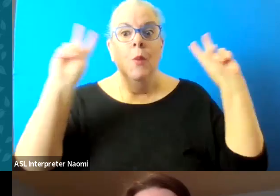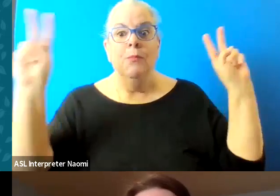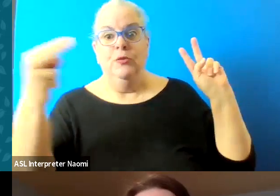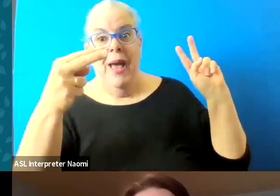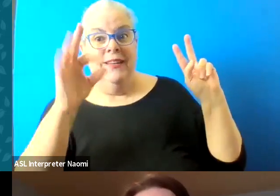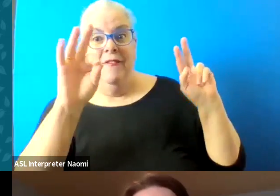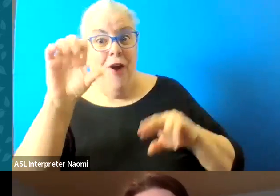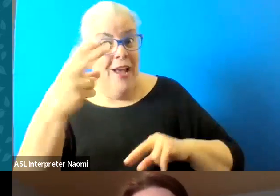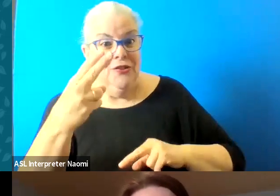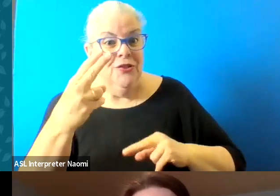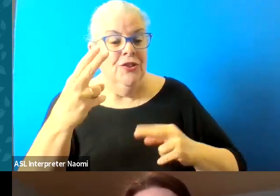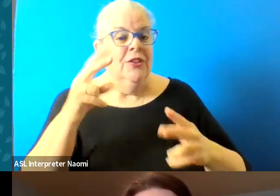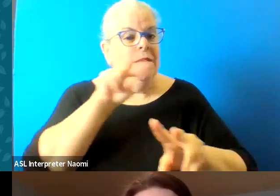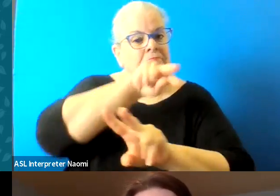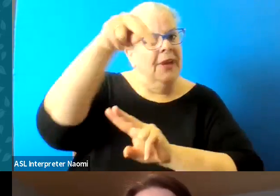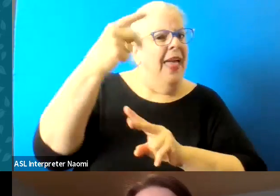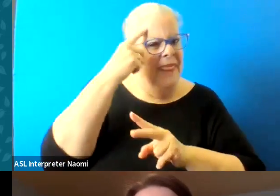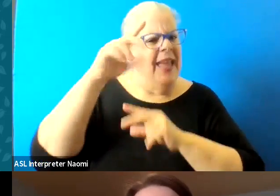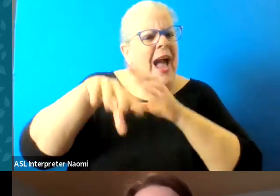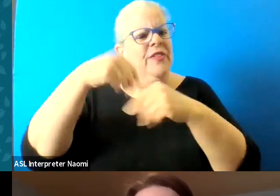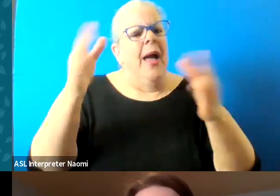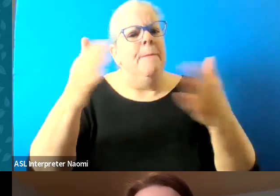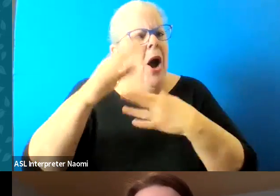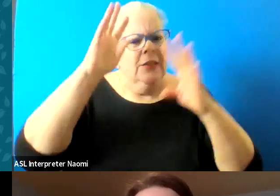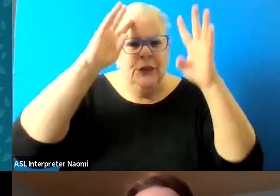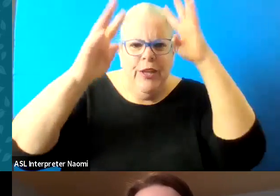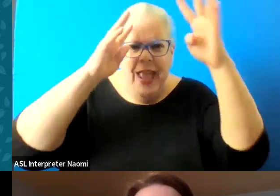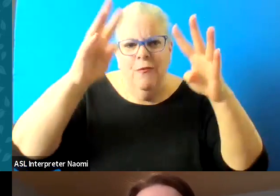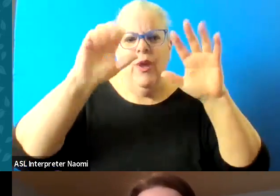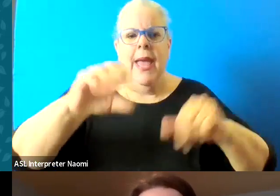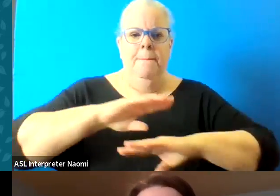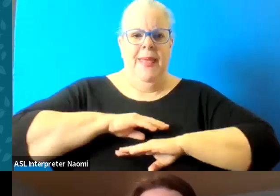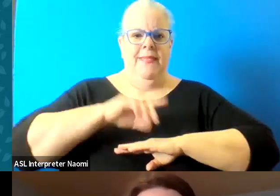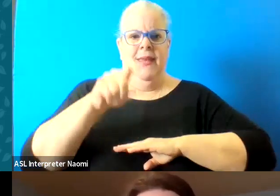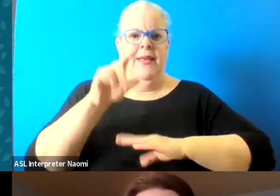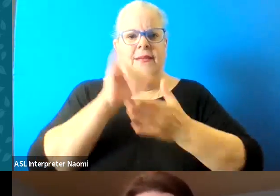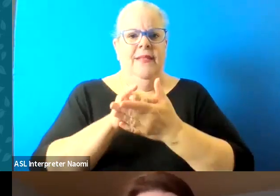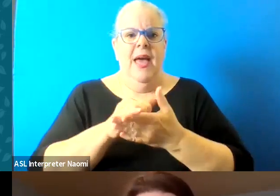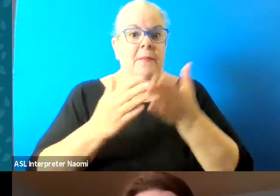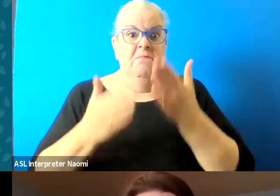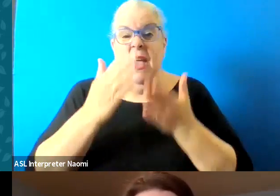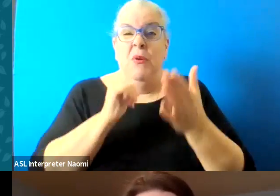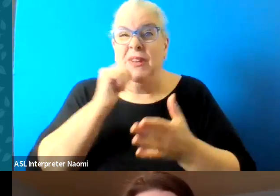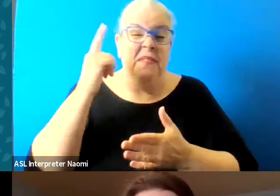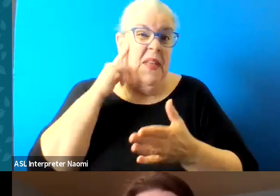and saying, hey, let's think outside the box so that we can, you know, meet these needs in ways that maybe we didn't think we could before.